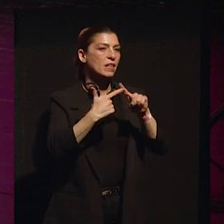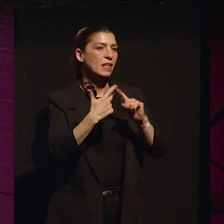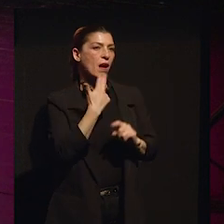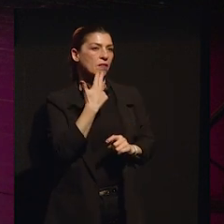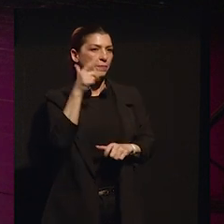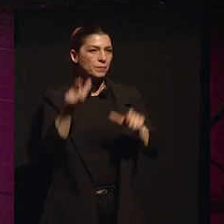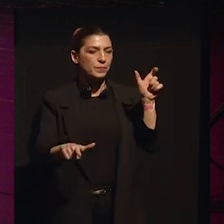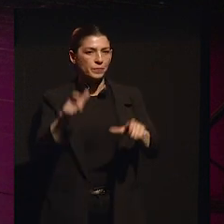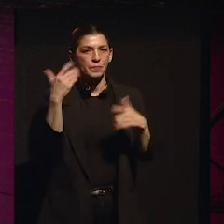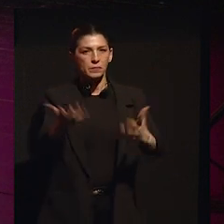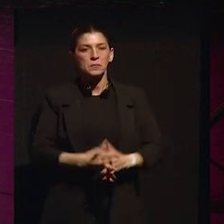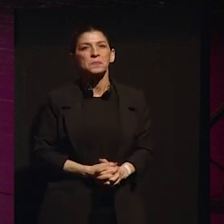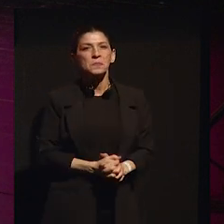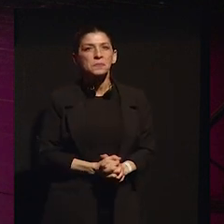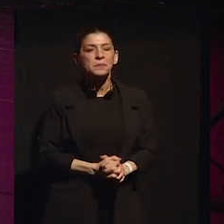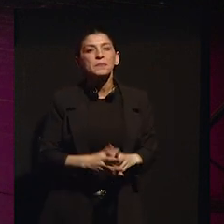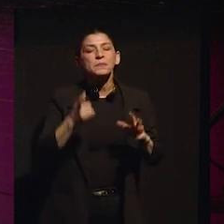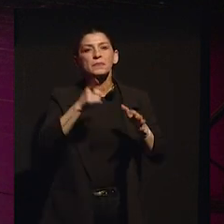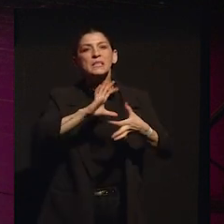So, there are two great problems at hand: environment and woman.